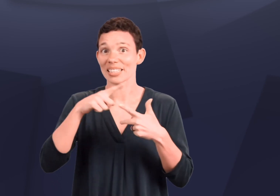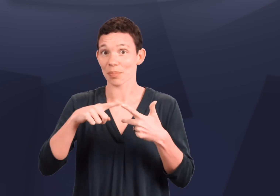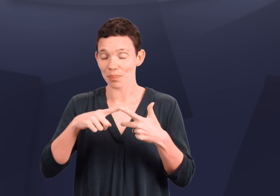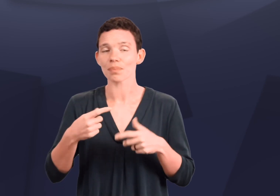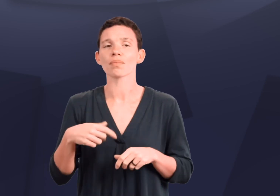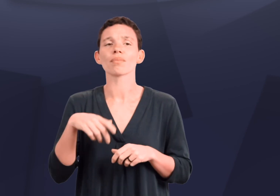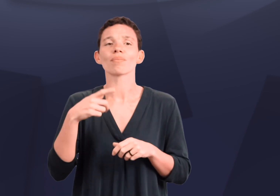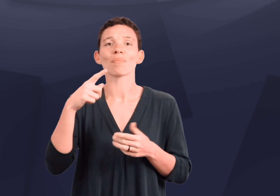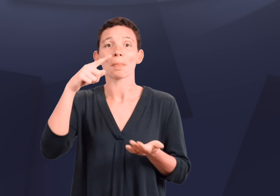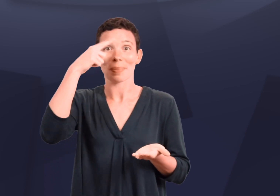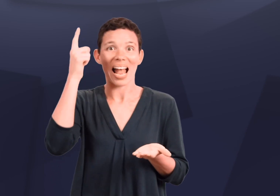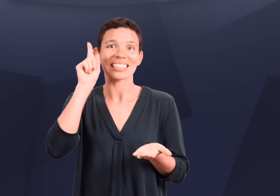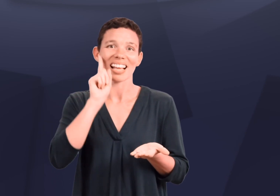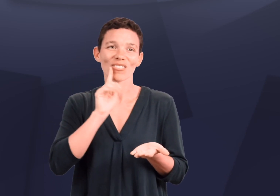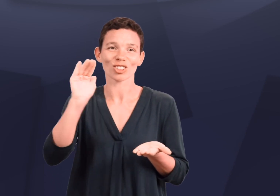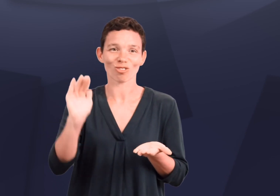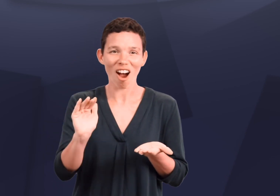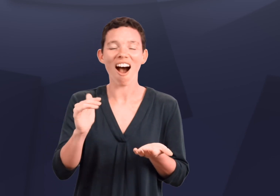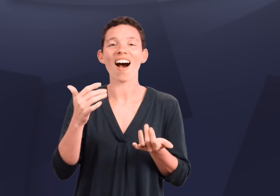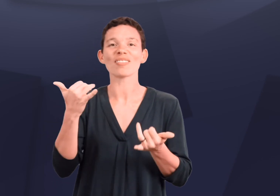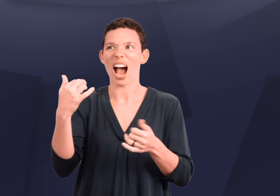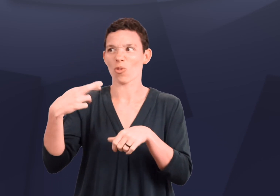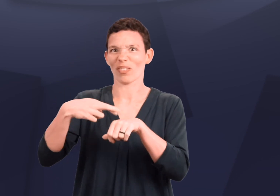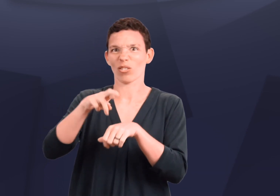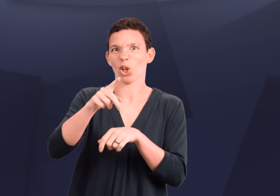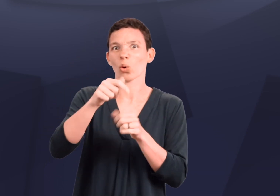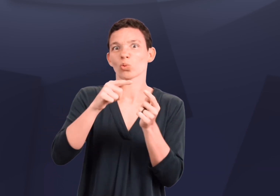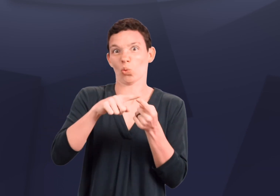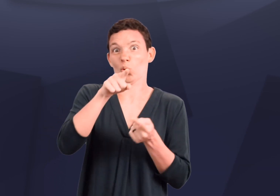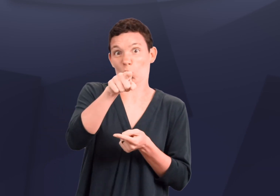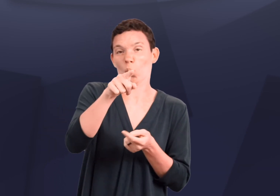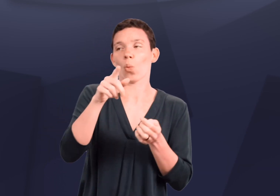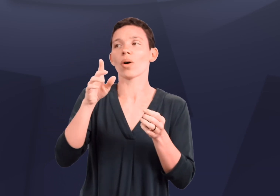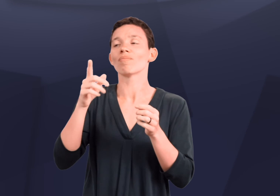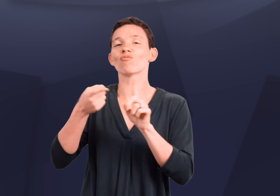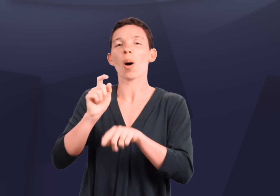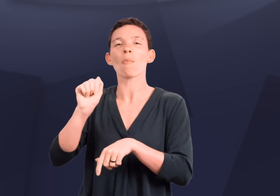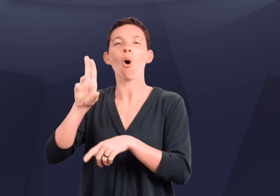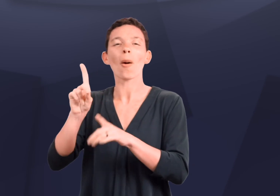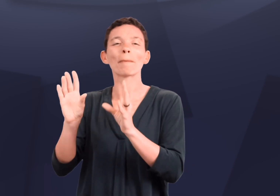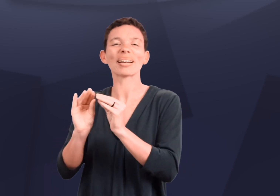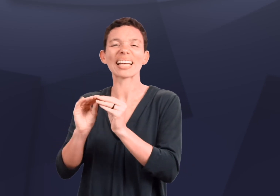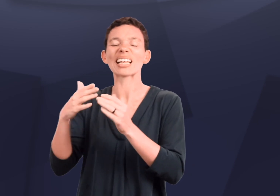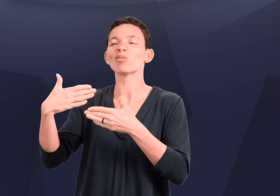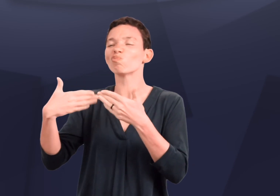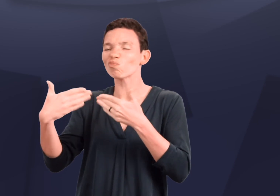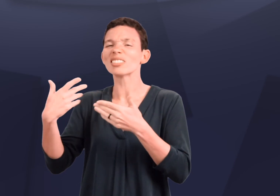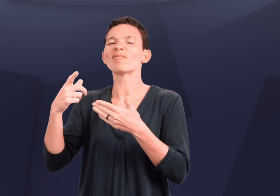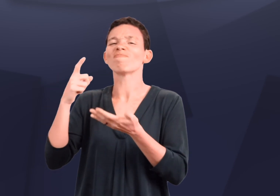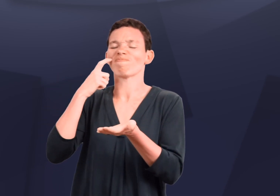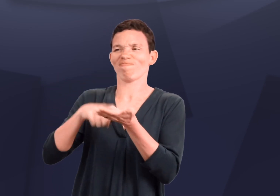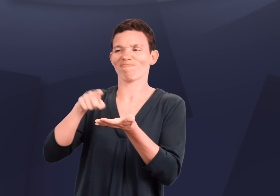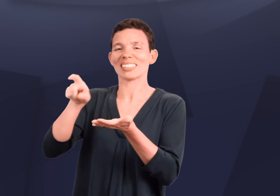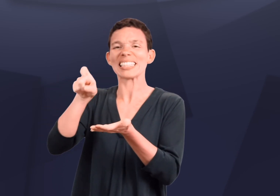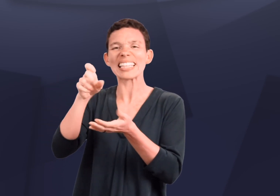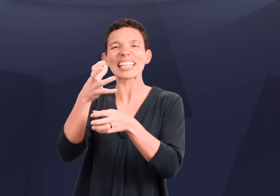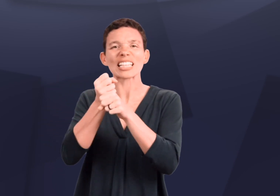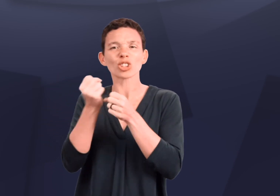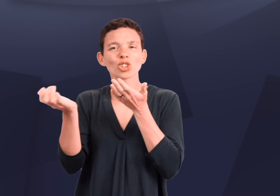The second scenario. A black, deaf child is being referred to you by the ARD team to provide services